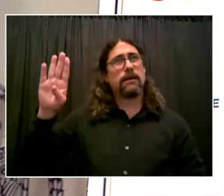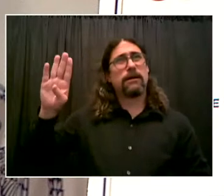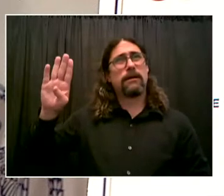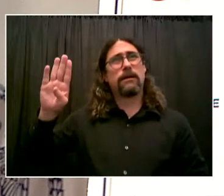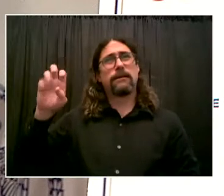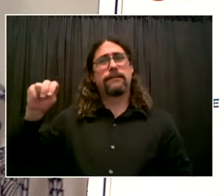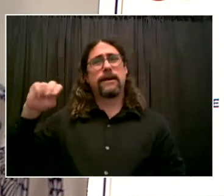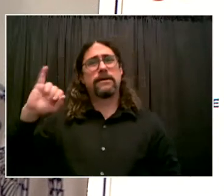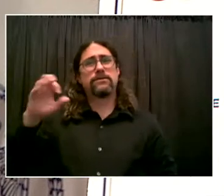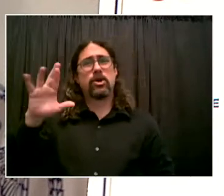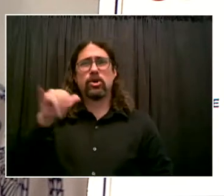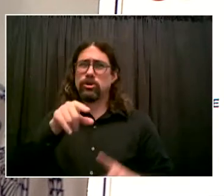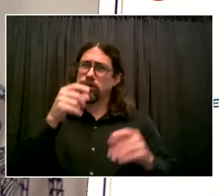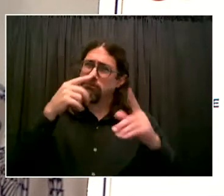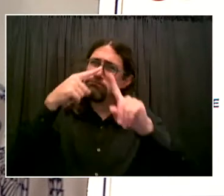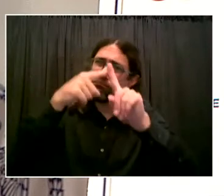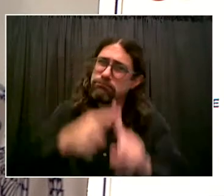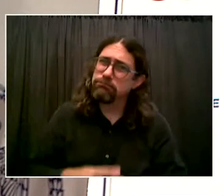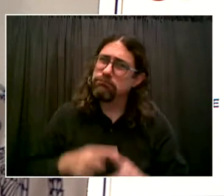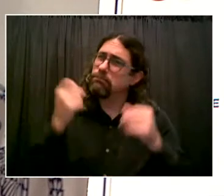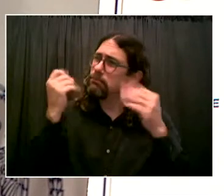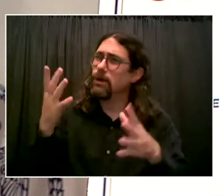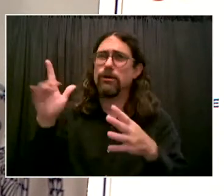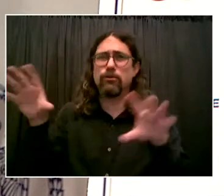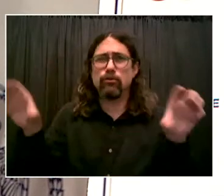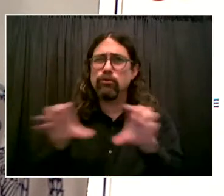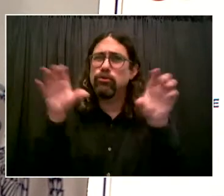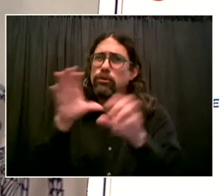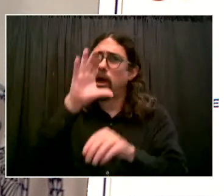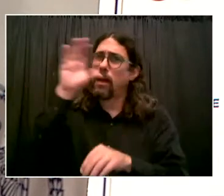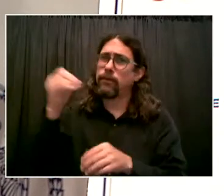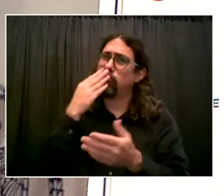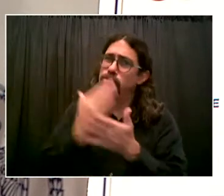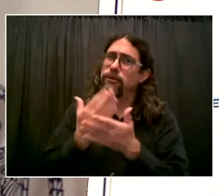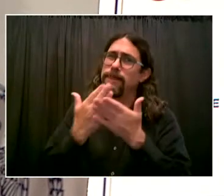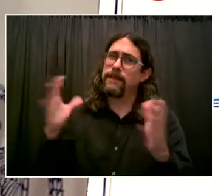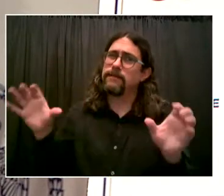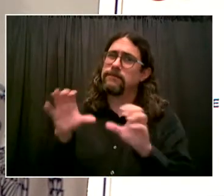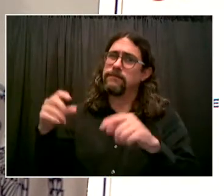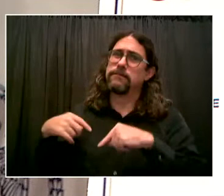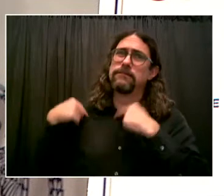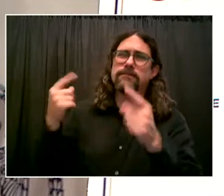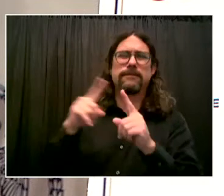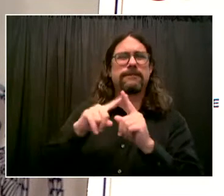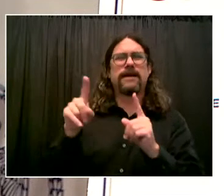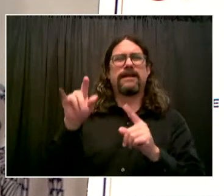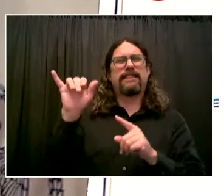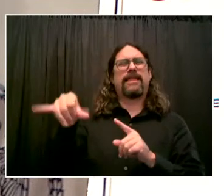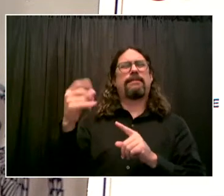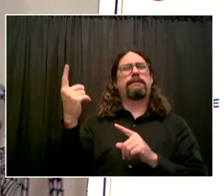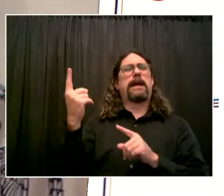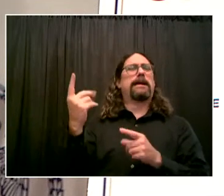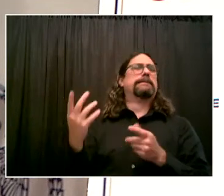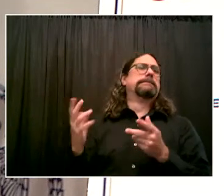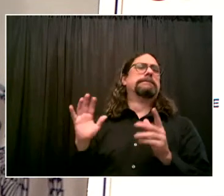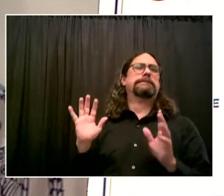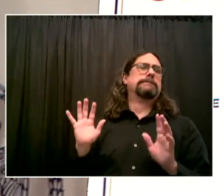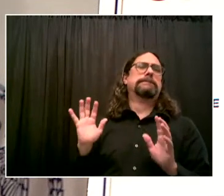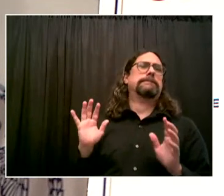THEY HAVE DOE NA LOT OF GOOD IN THE WORLD AND THEY SHOULD STAND BACK FROM THIS. AS INTERESTING